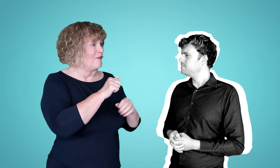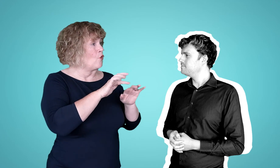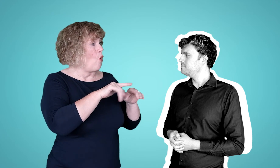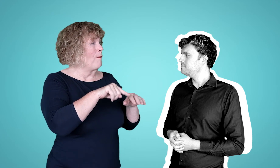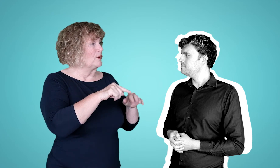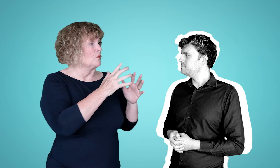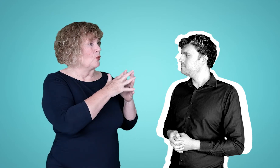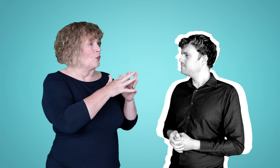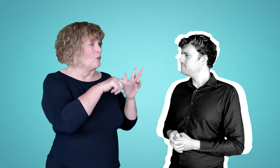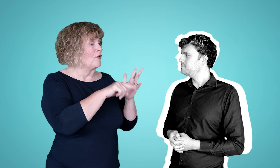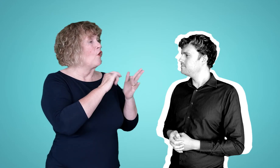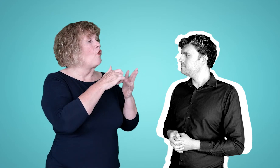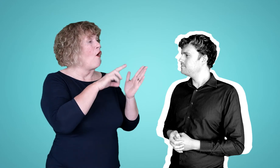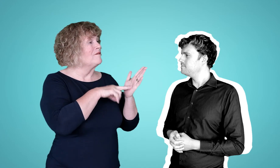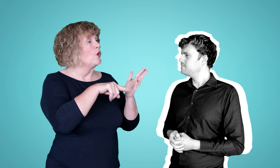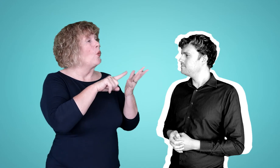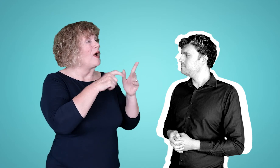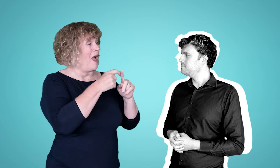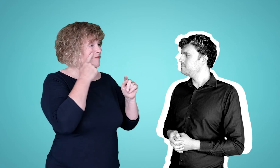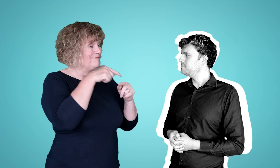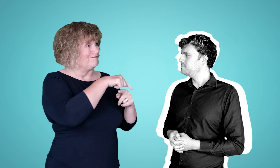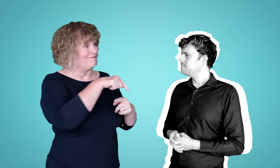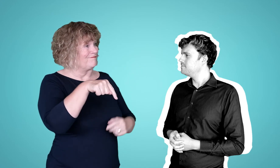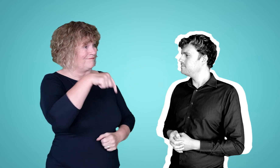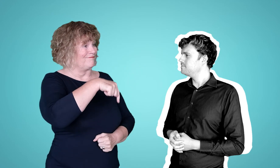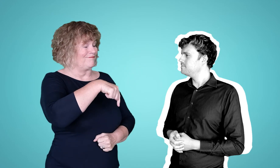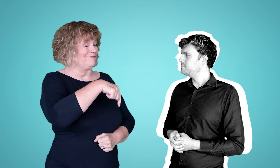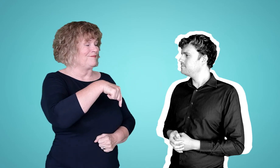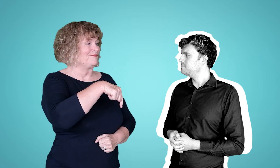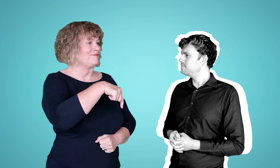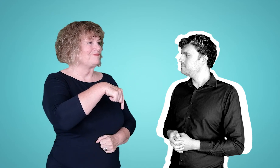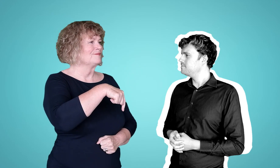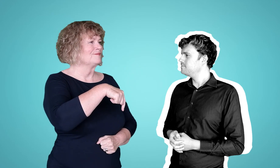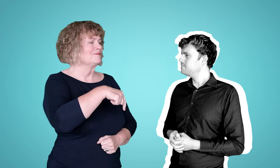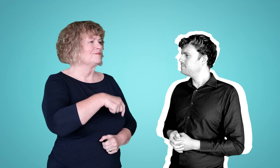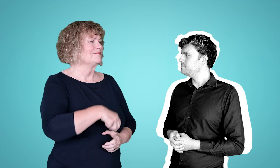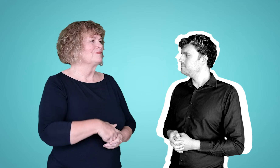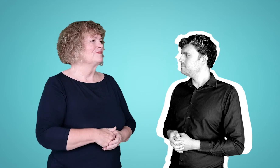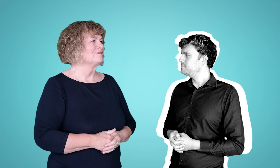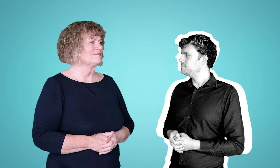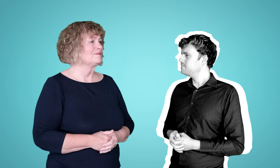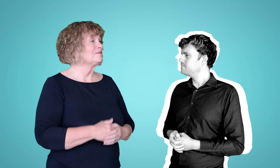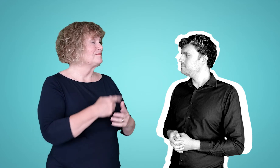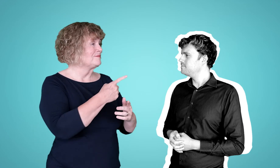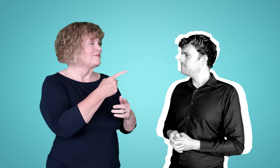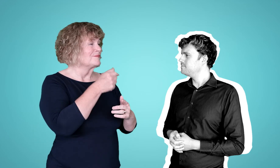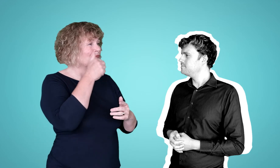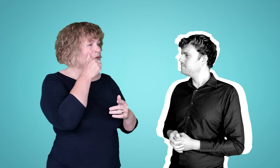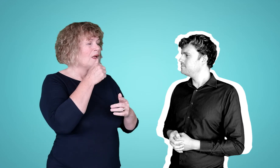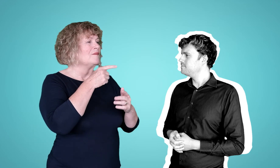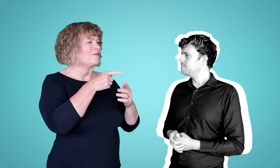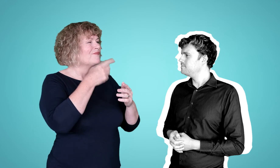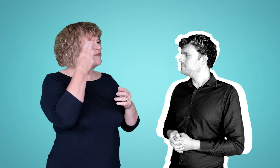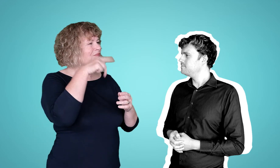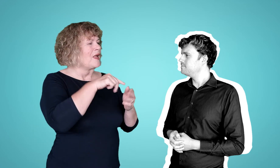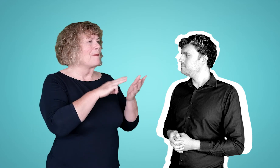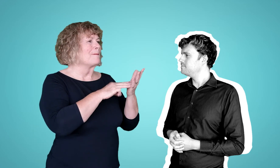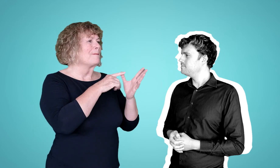can be found at www.gov.uk/carers-allowance-unit